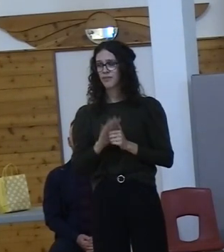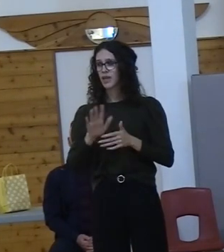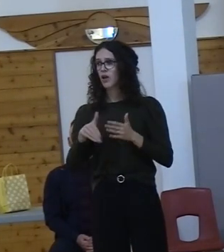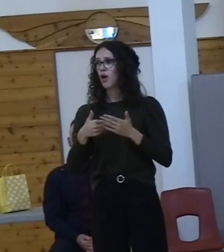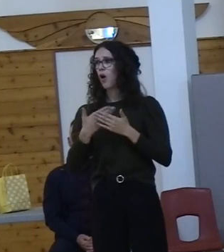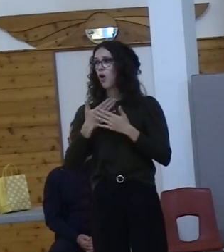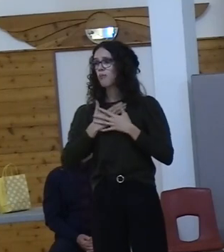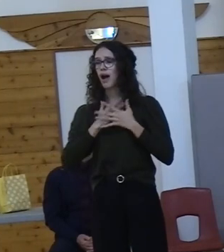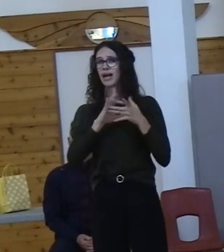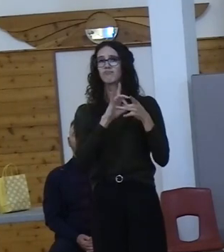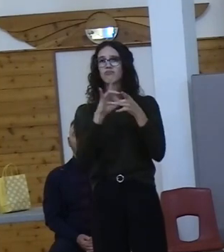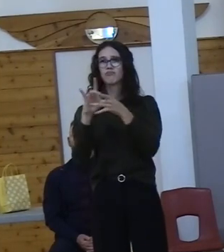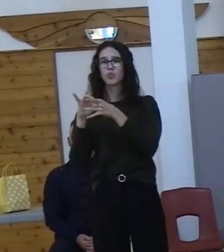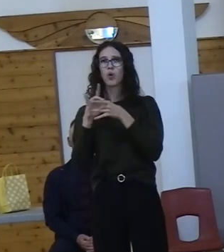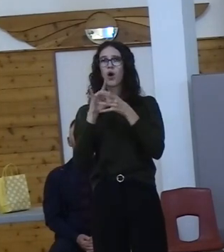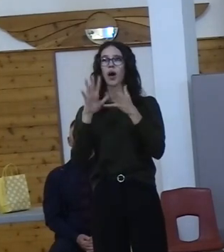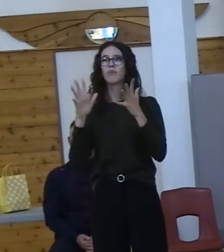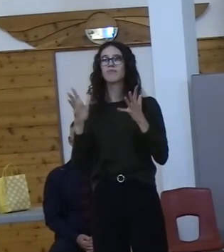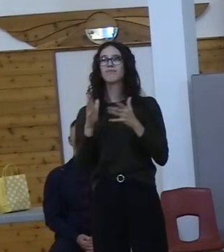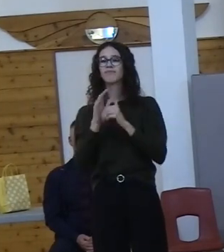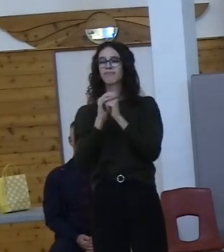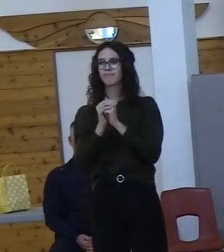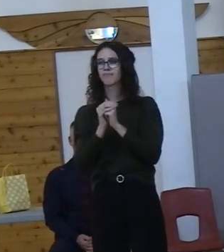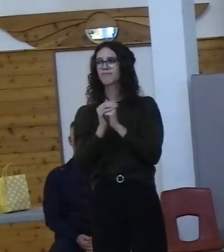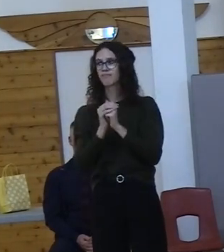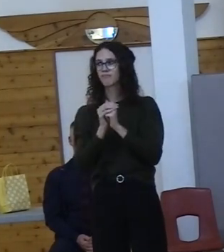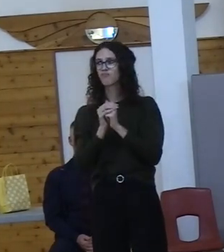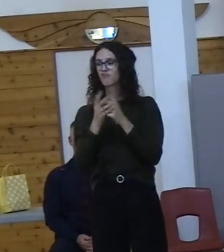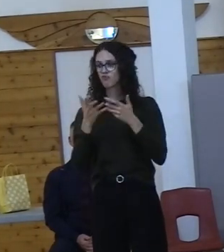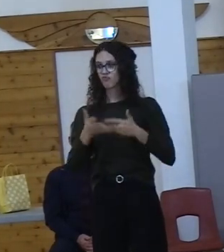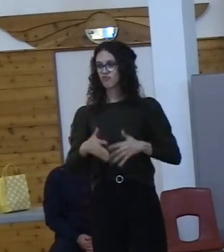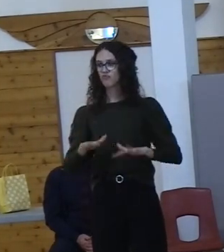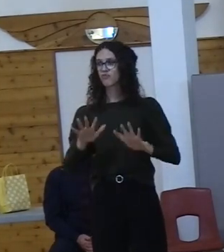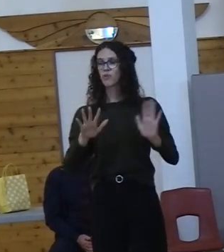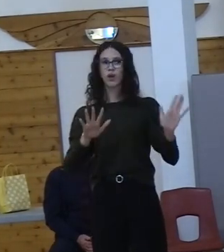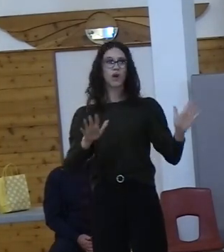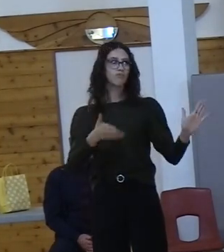Thank you.